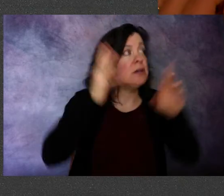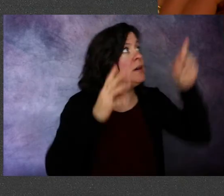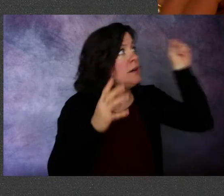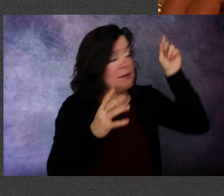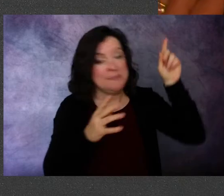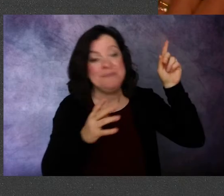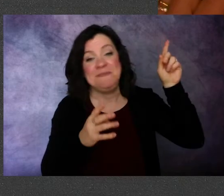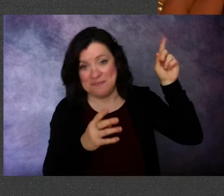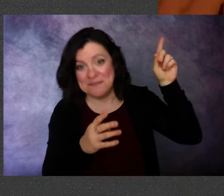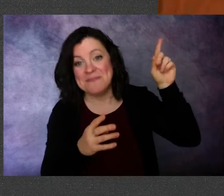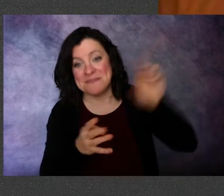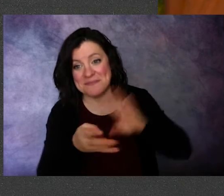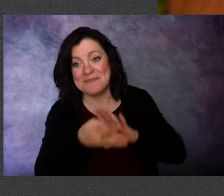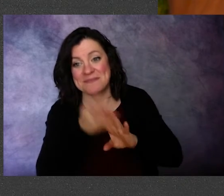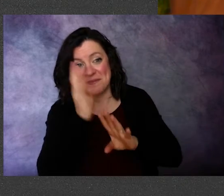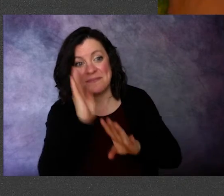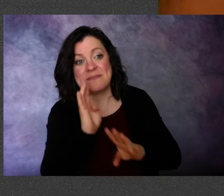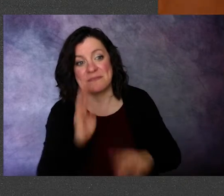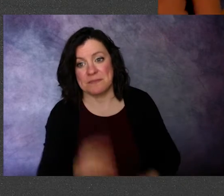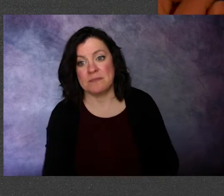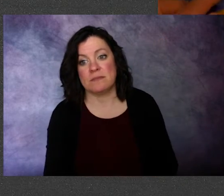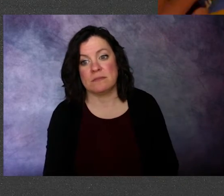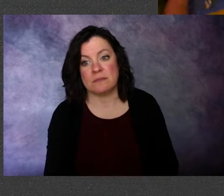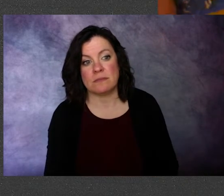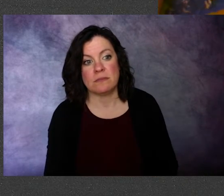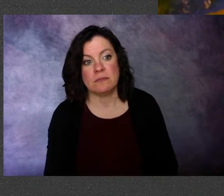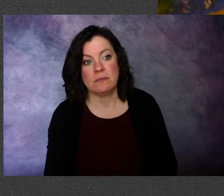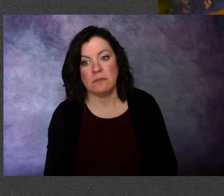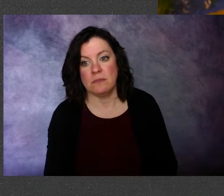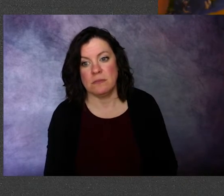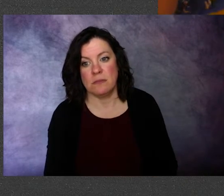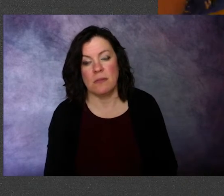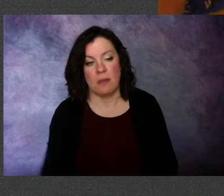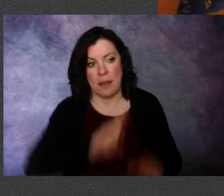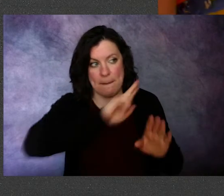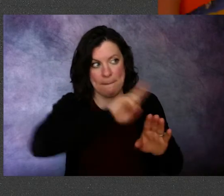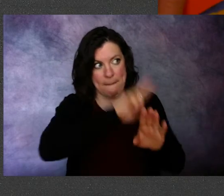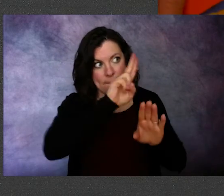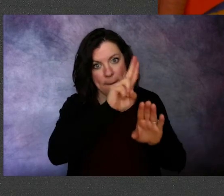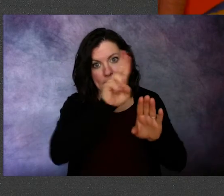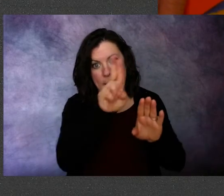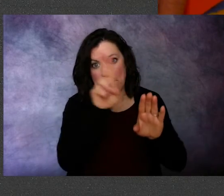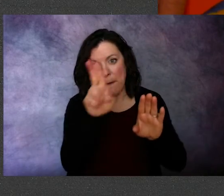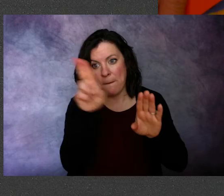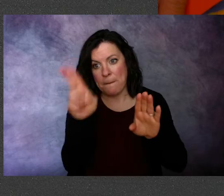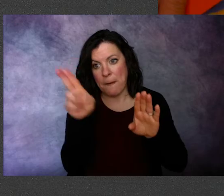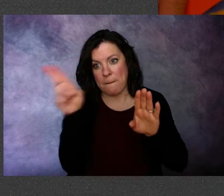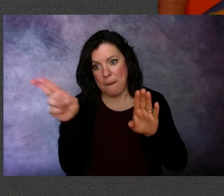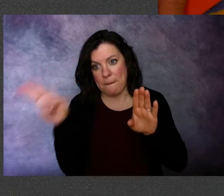And I'm gonna line them up so they're sticking out off the plate. Do you see that?